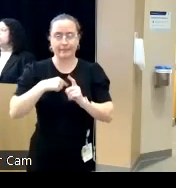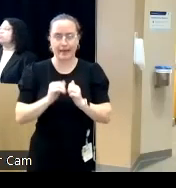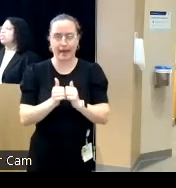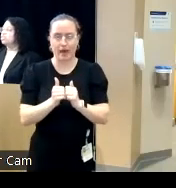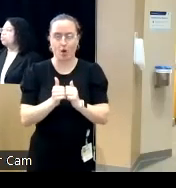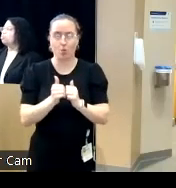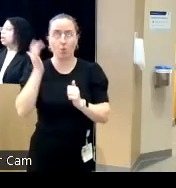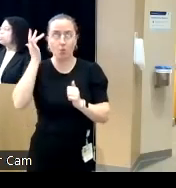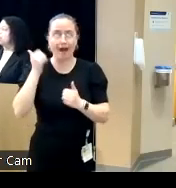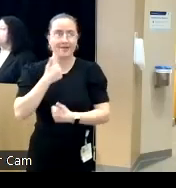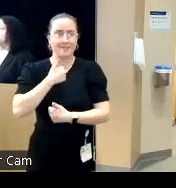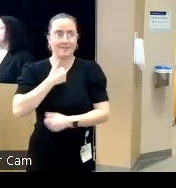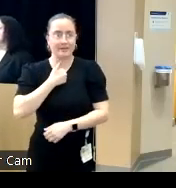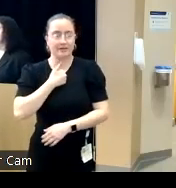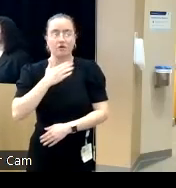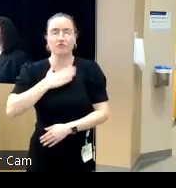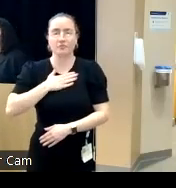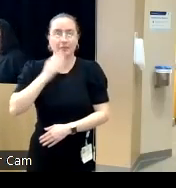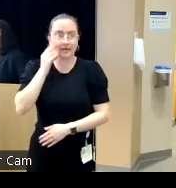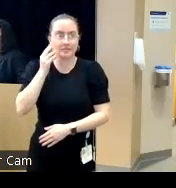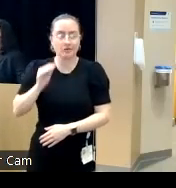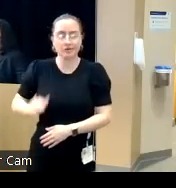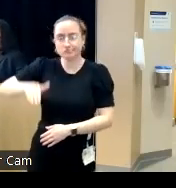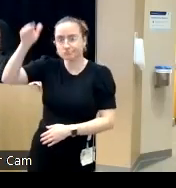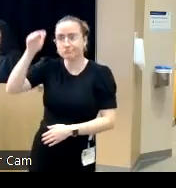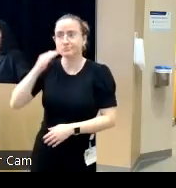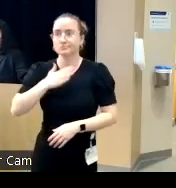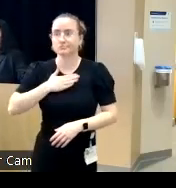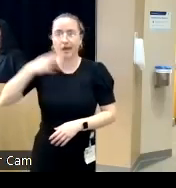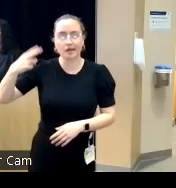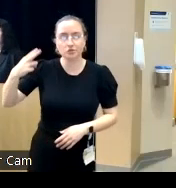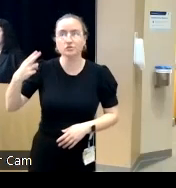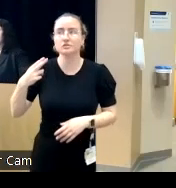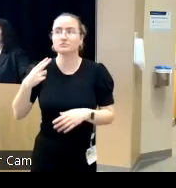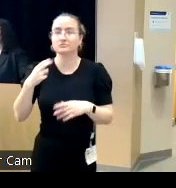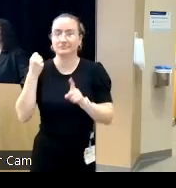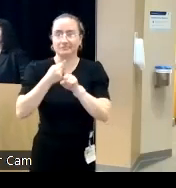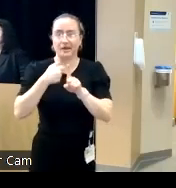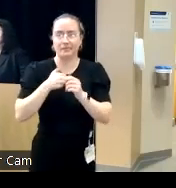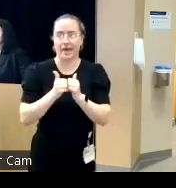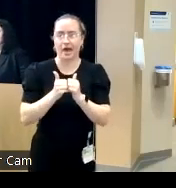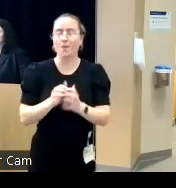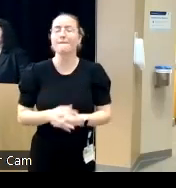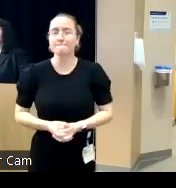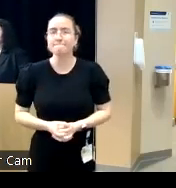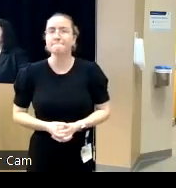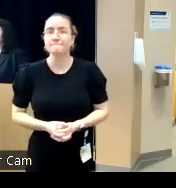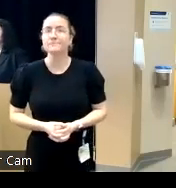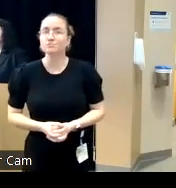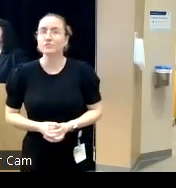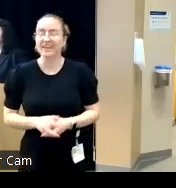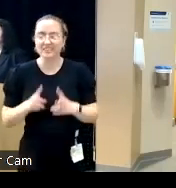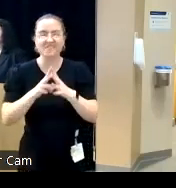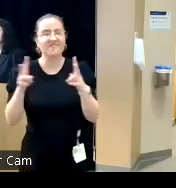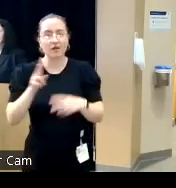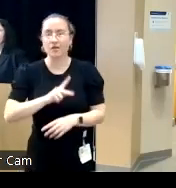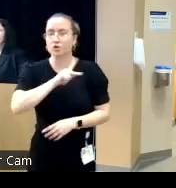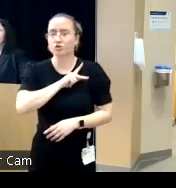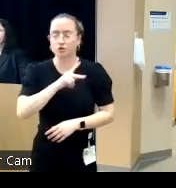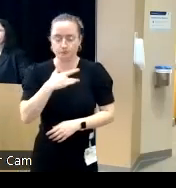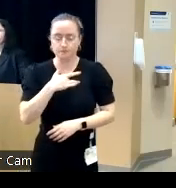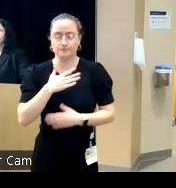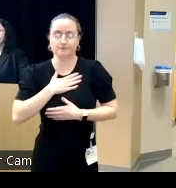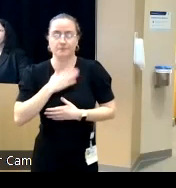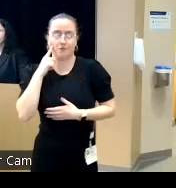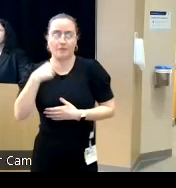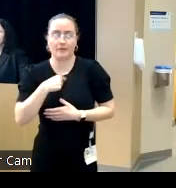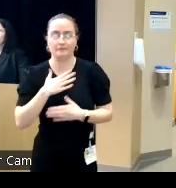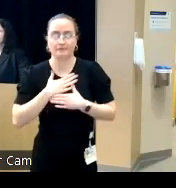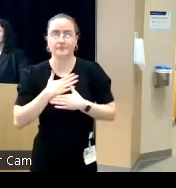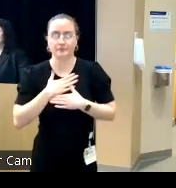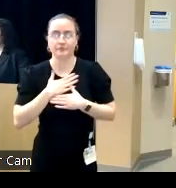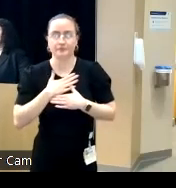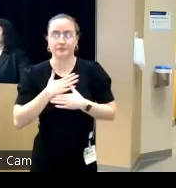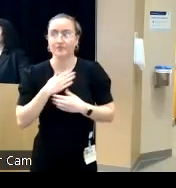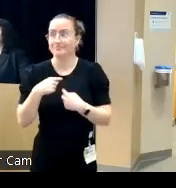terms of myself my background and how I grew up so it's very personal to me um you know I was a girl